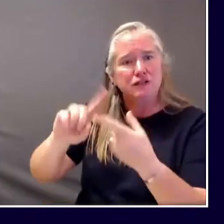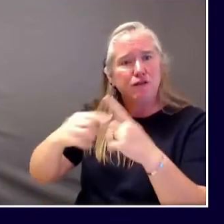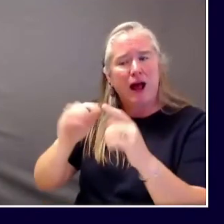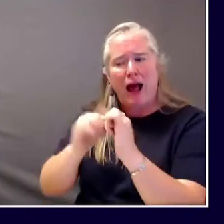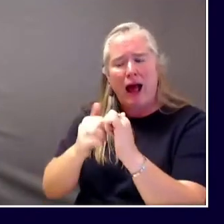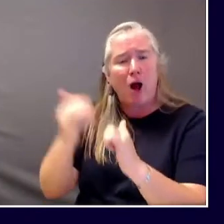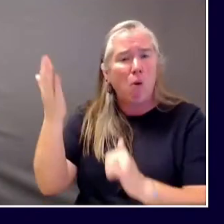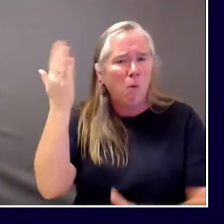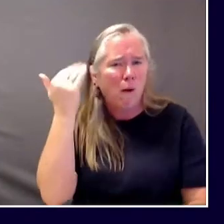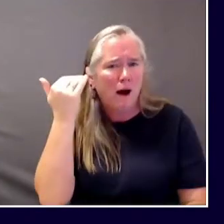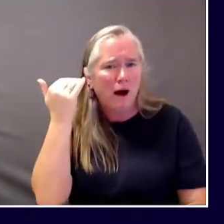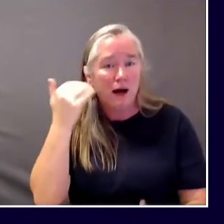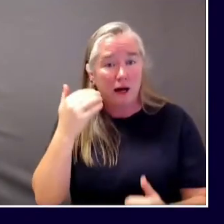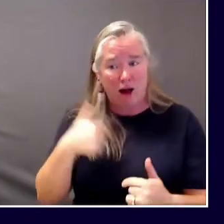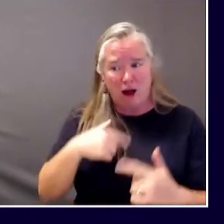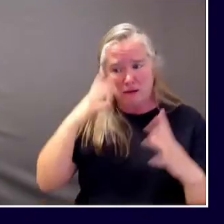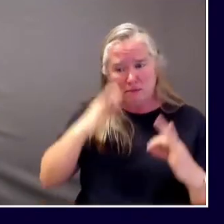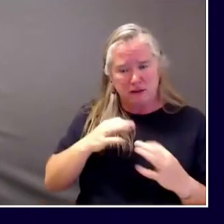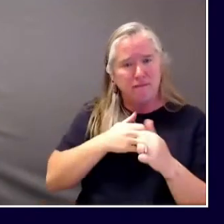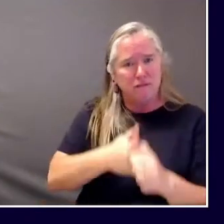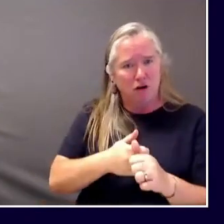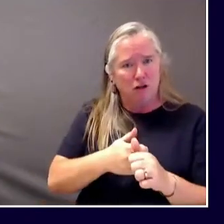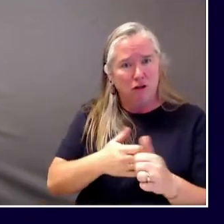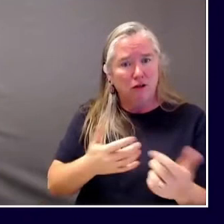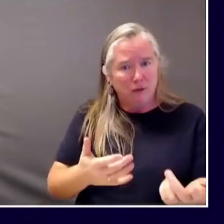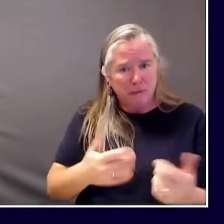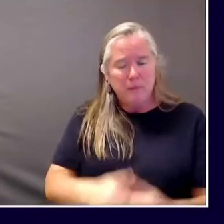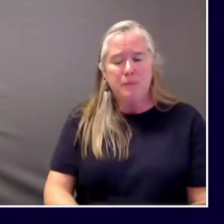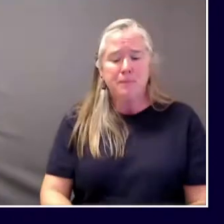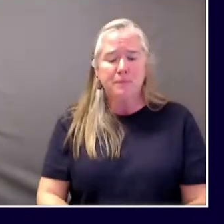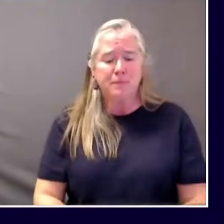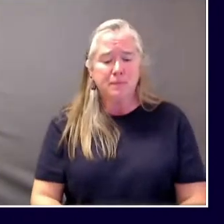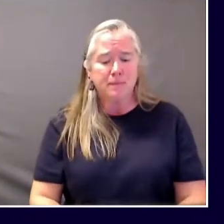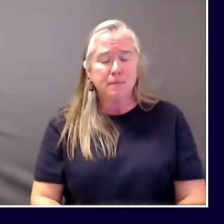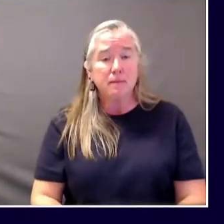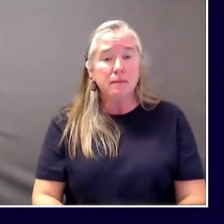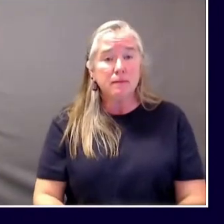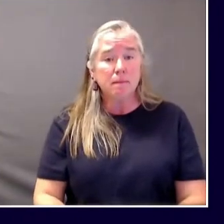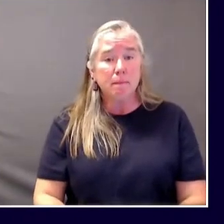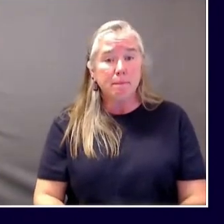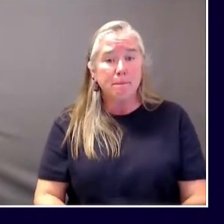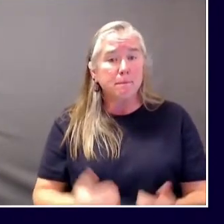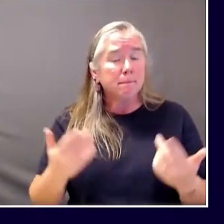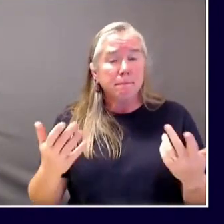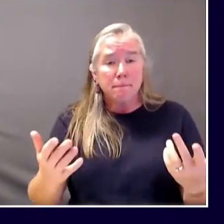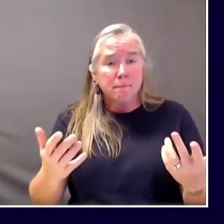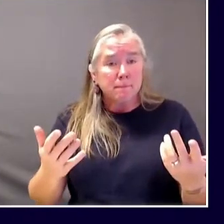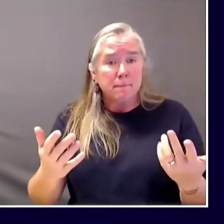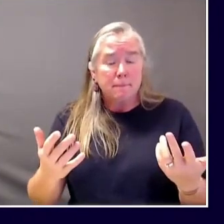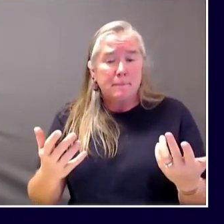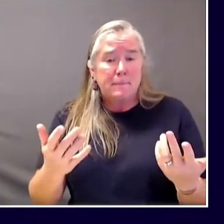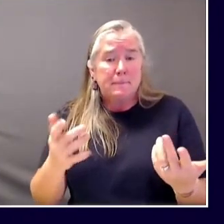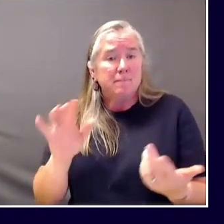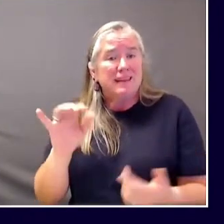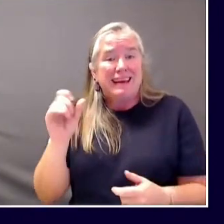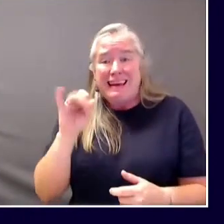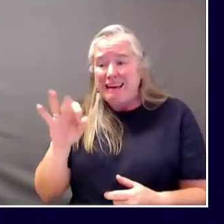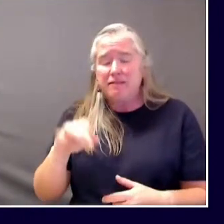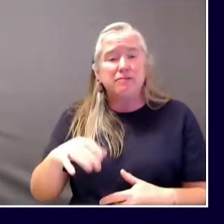responsibility about avoiding this virus the